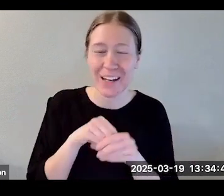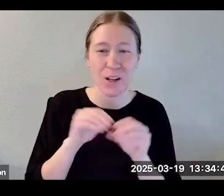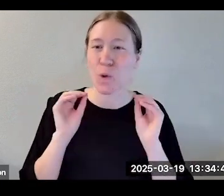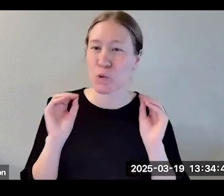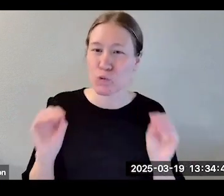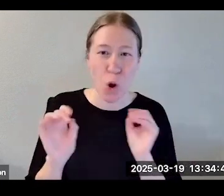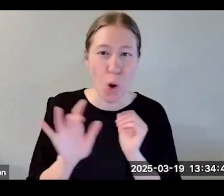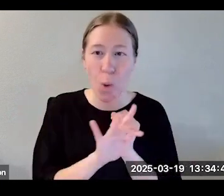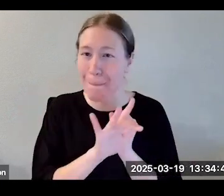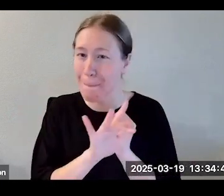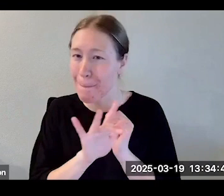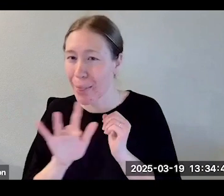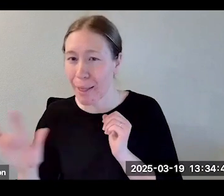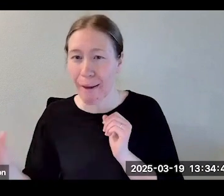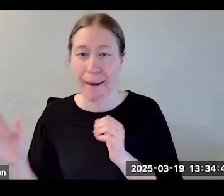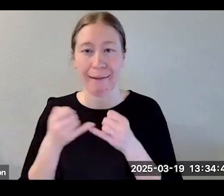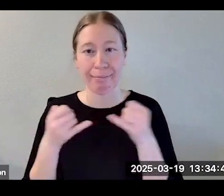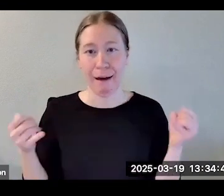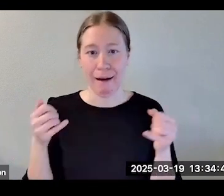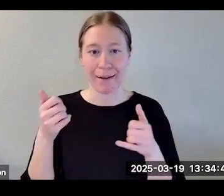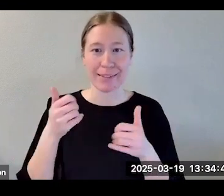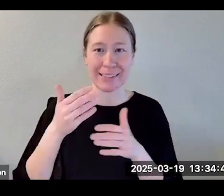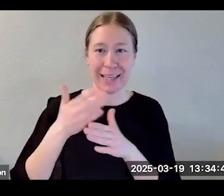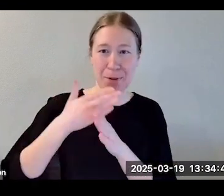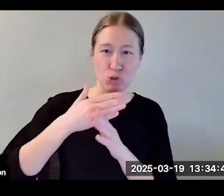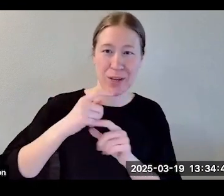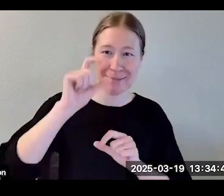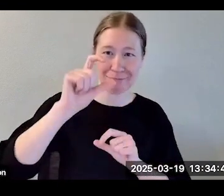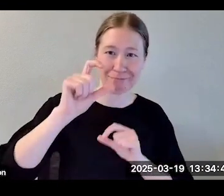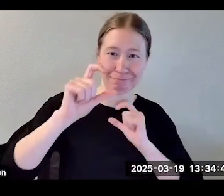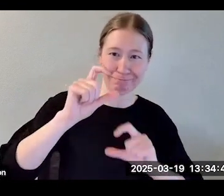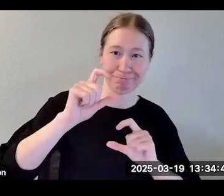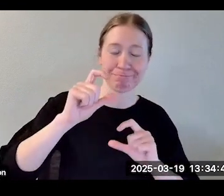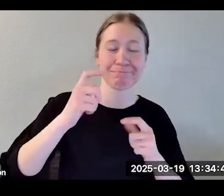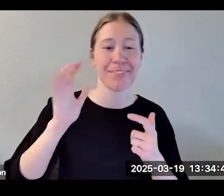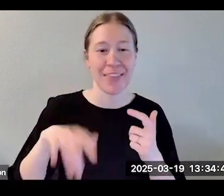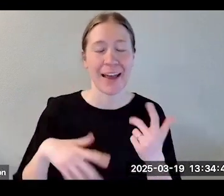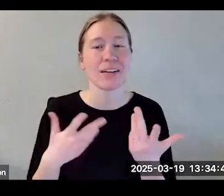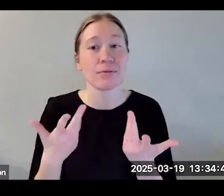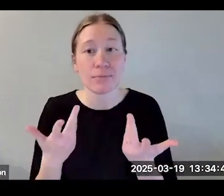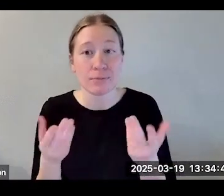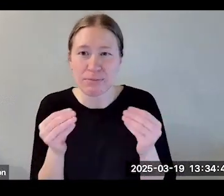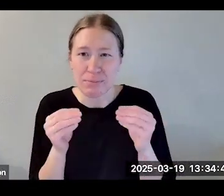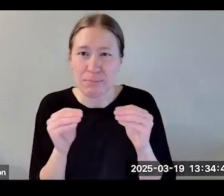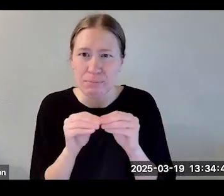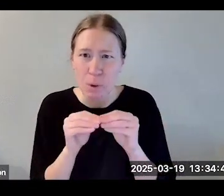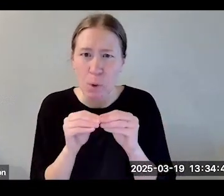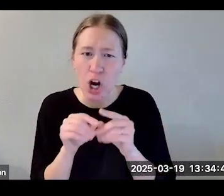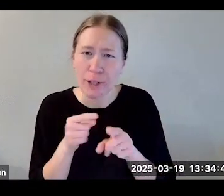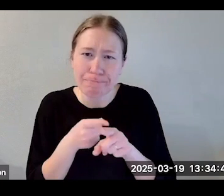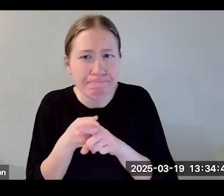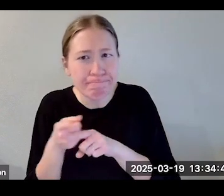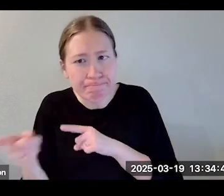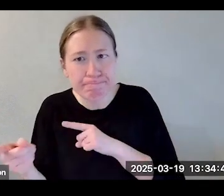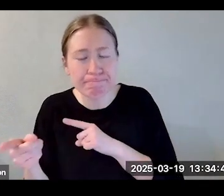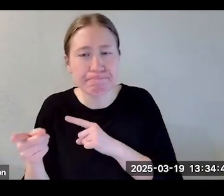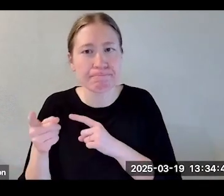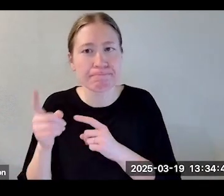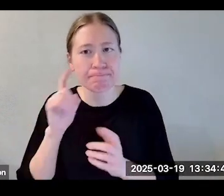in between Academics and Scholarship. So this is kind of a smaller, more niche issue that we do encounter from time to time,